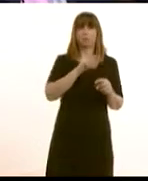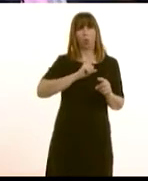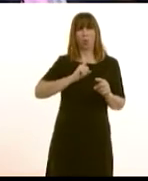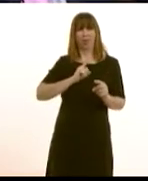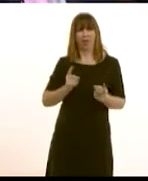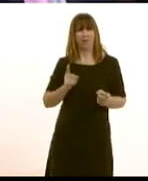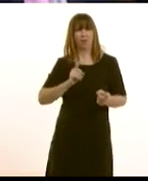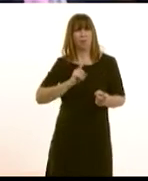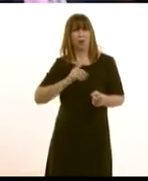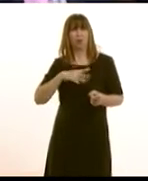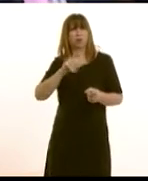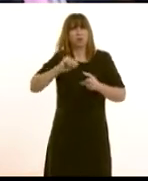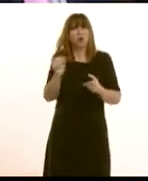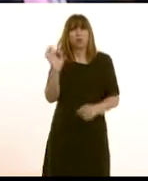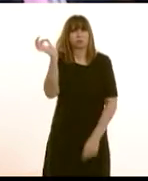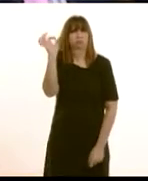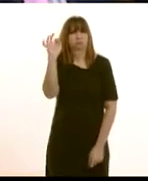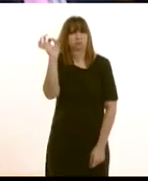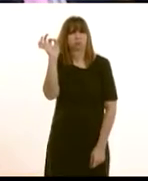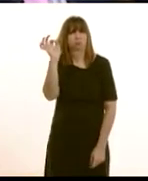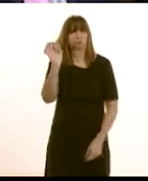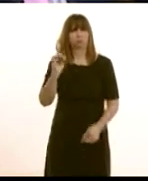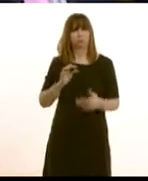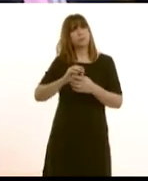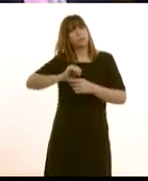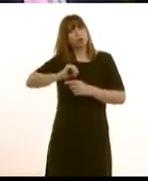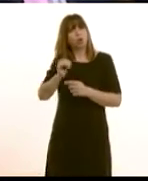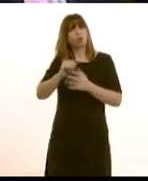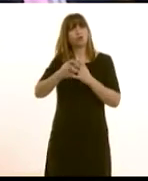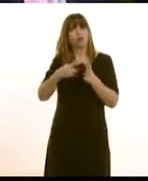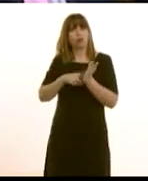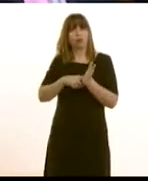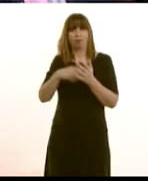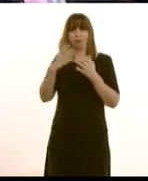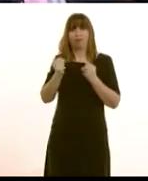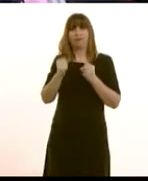because Scotland doesnít have that restriction. ScotRail runs, for example, the sleeper trains